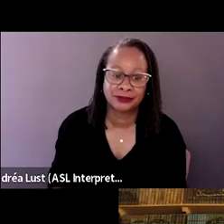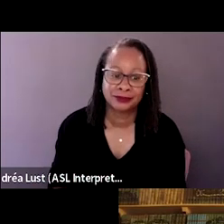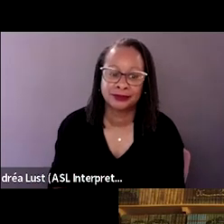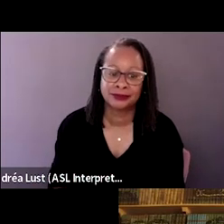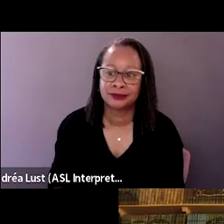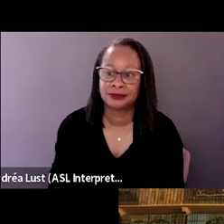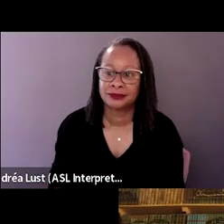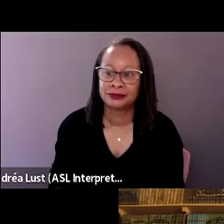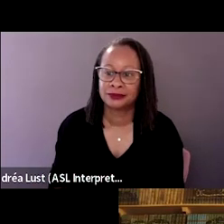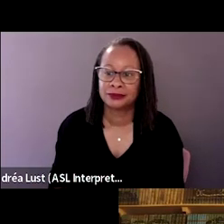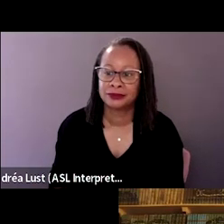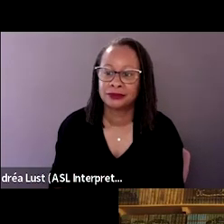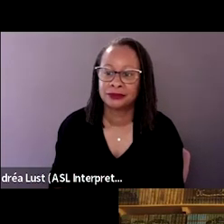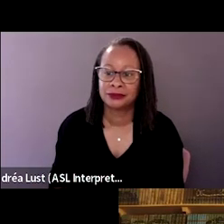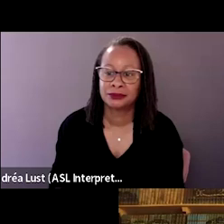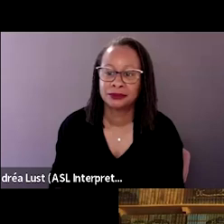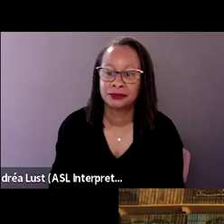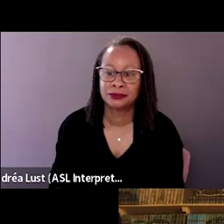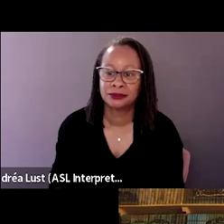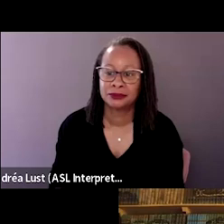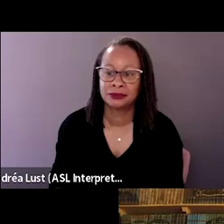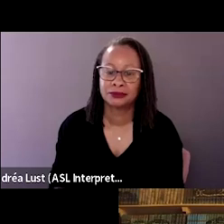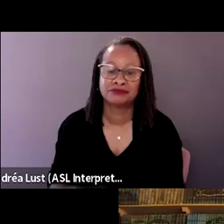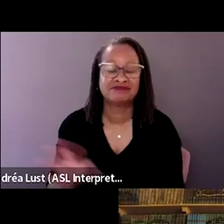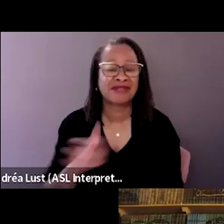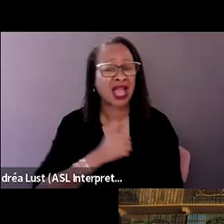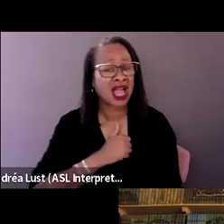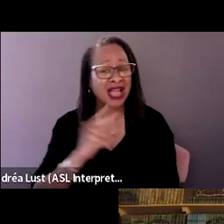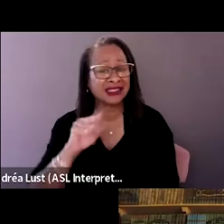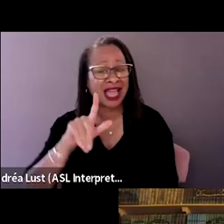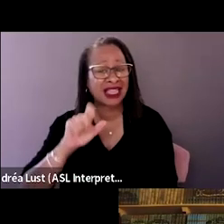I'm so sorry Janay did you direct that of me, because the WiFi crackled.